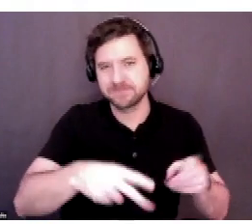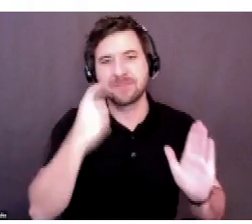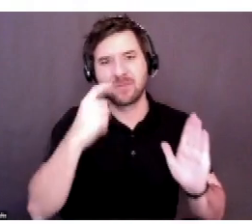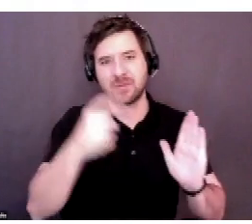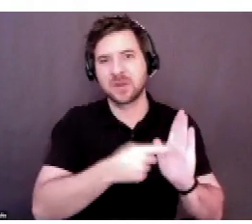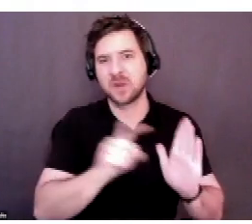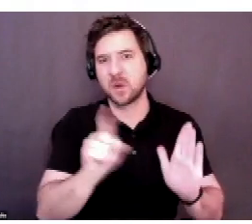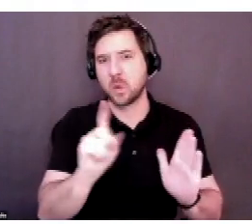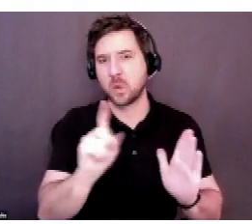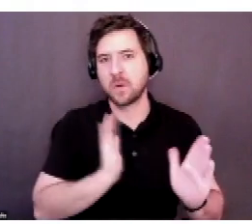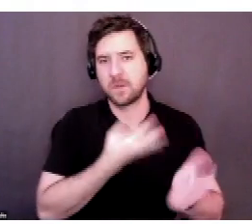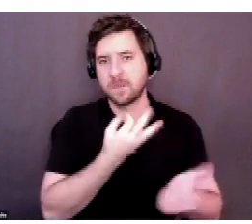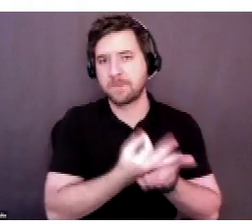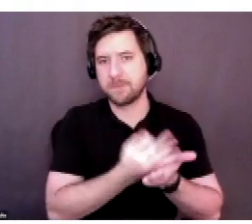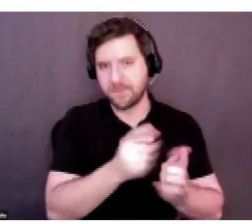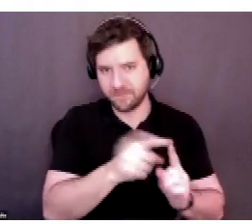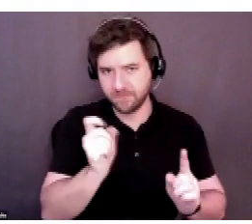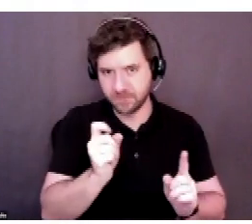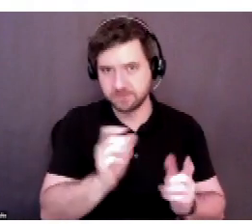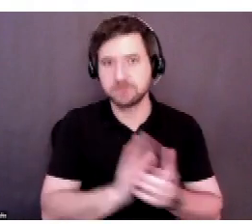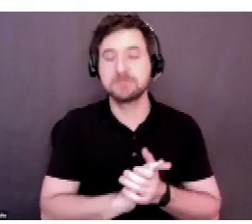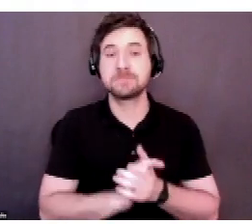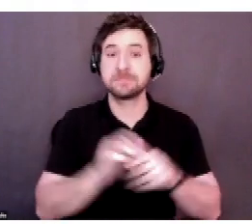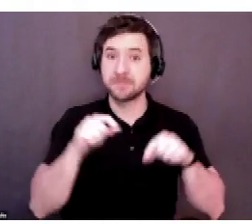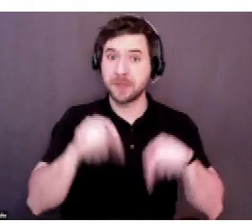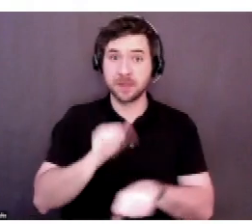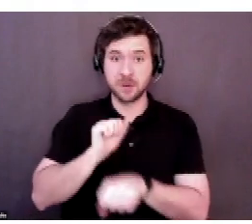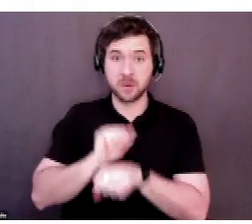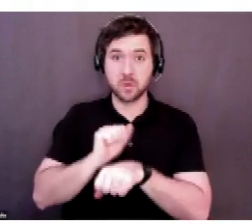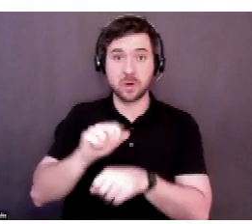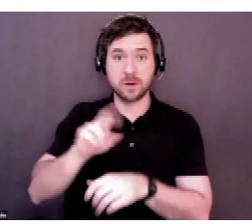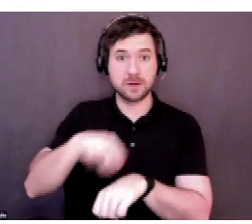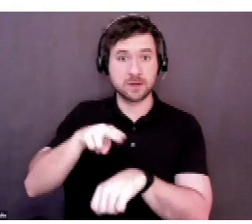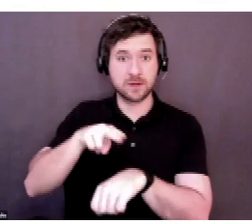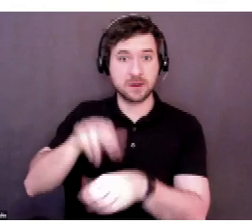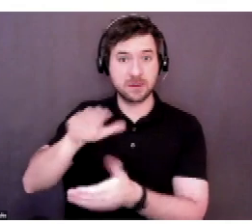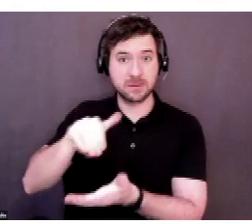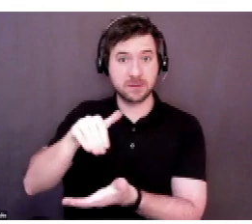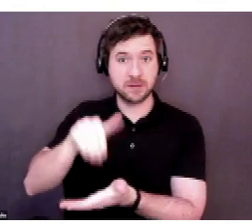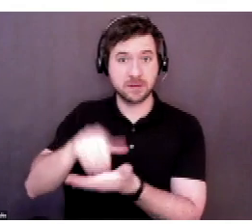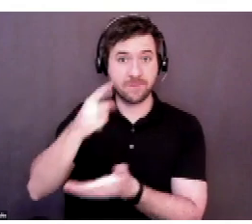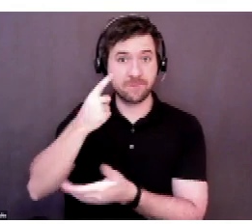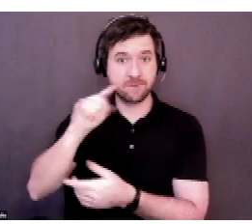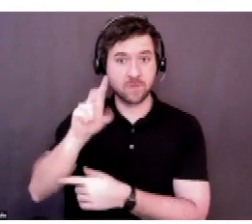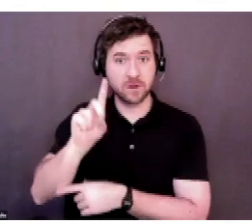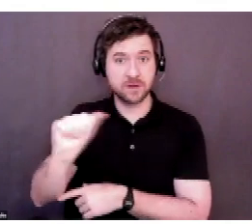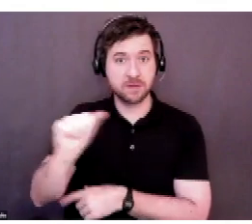This work that we do at the National Center for Disability and Pregnancy Research